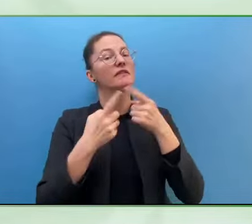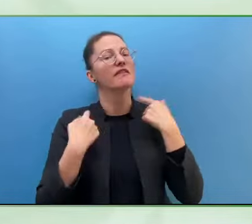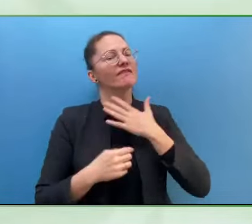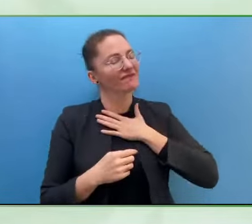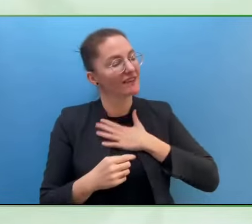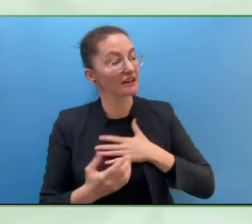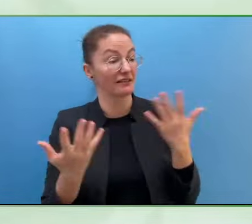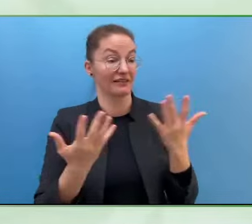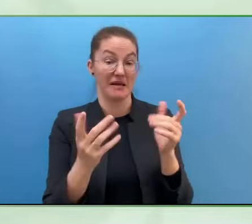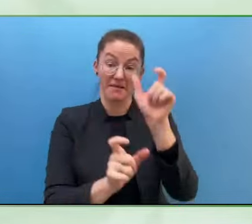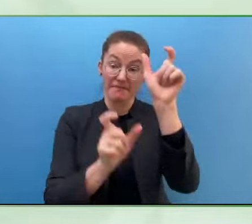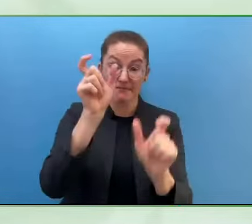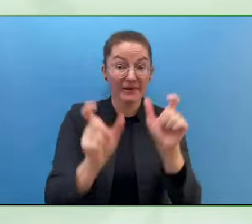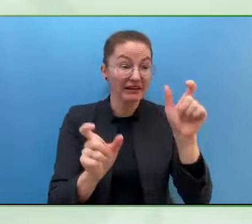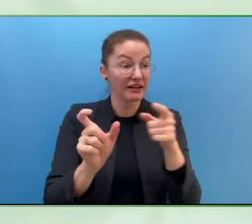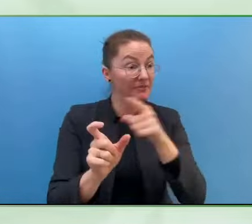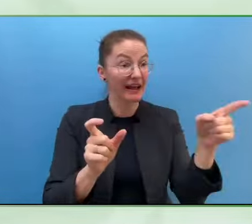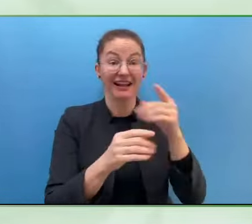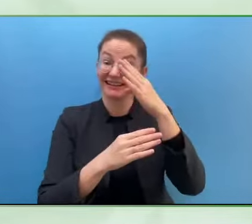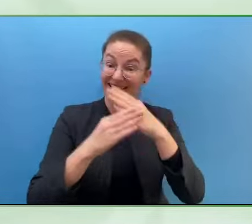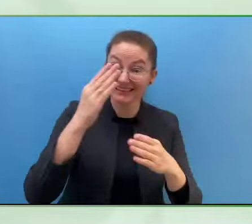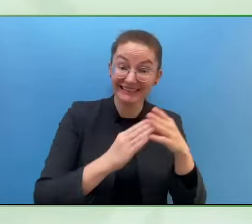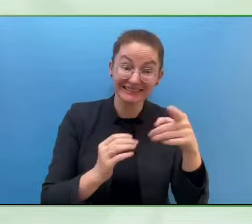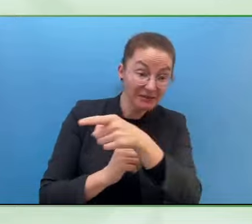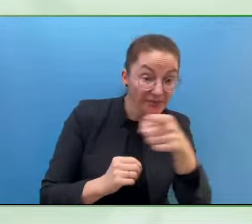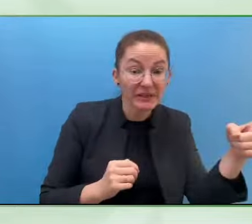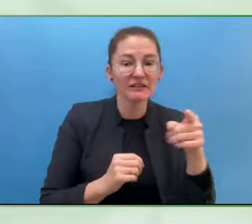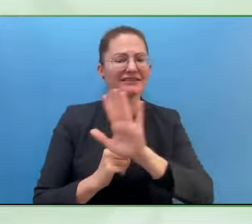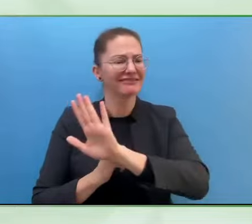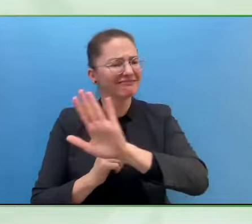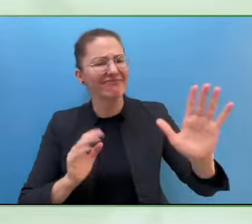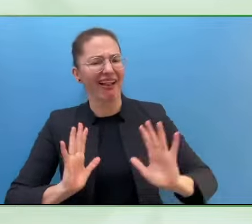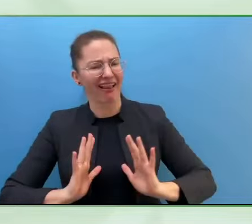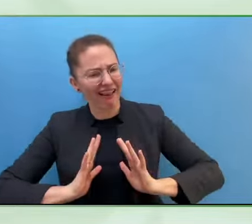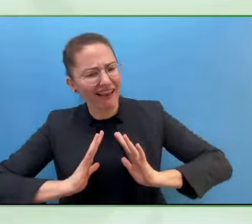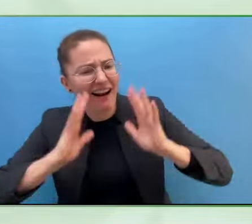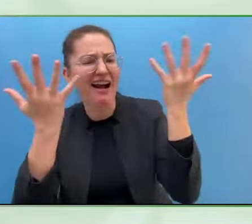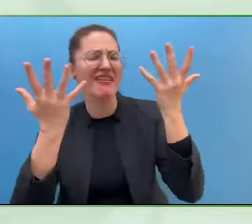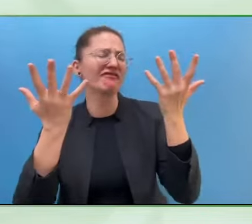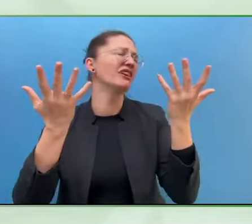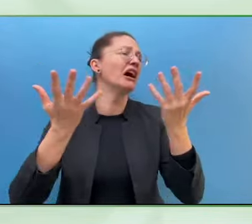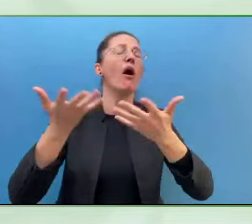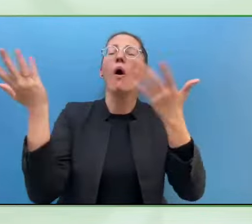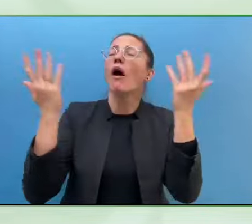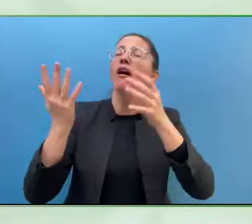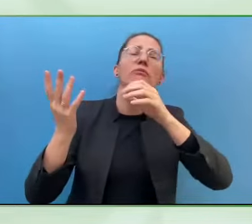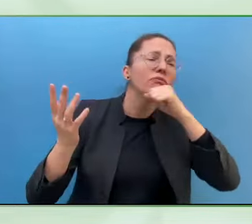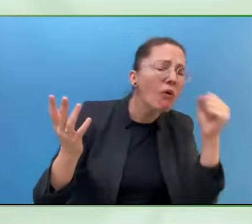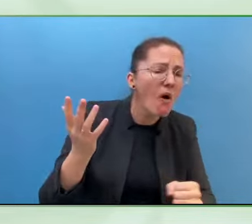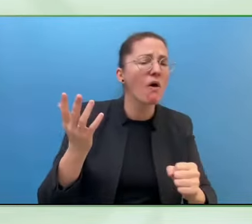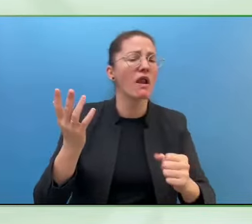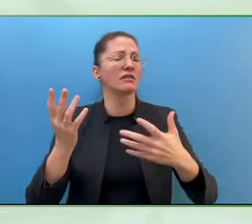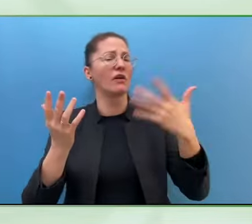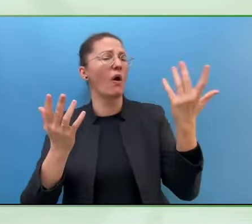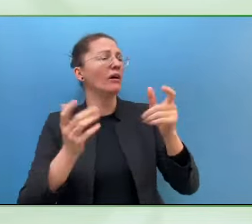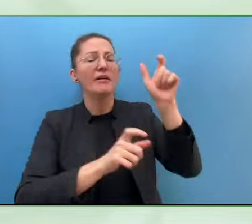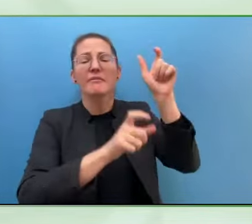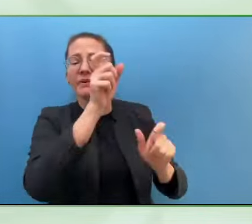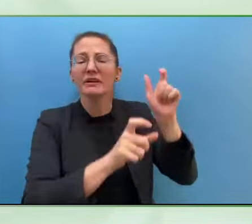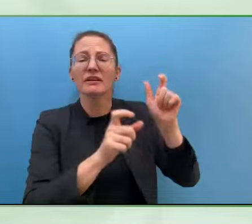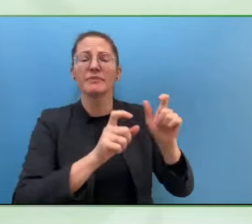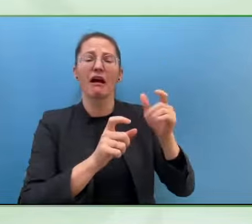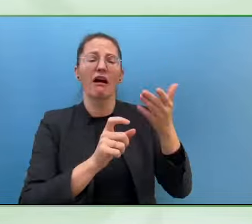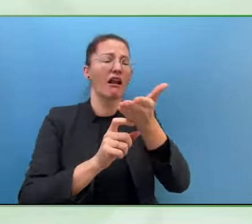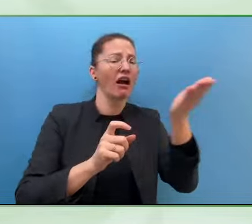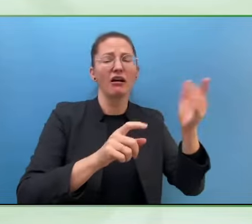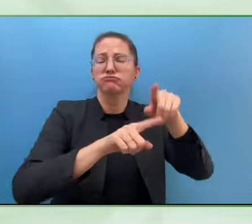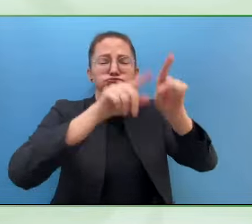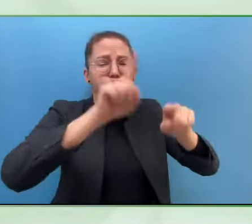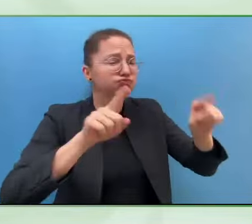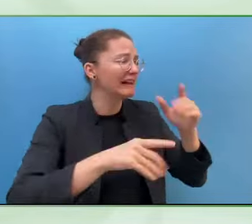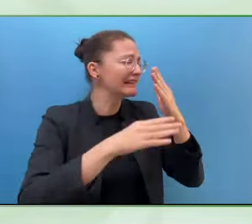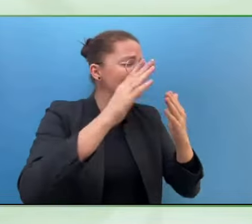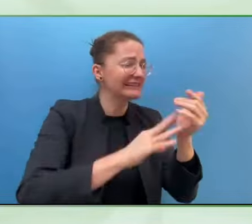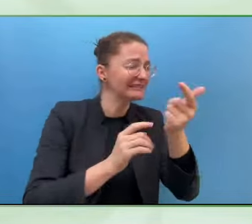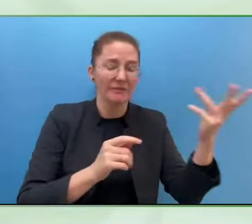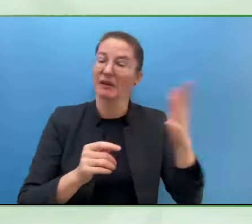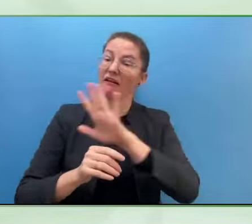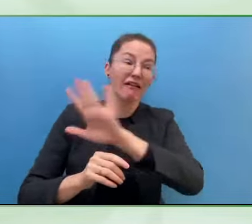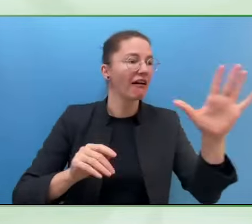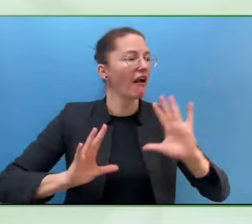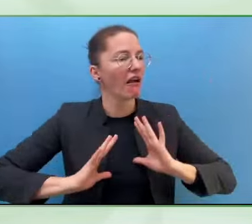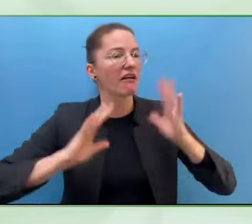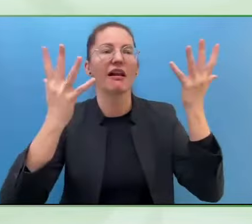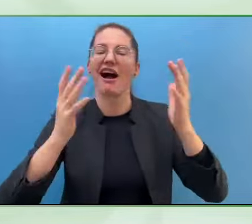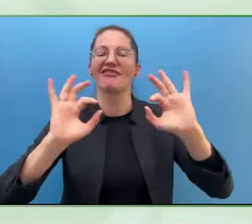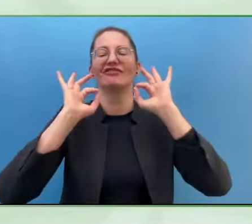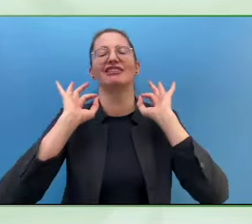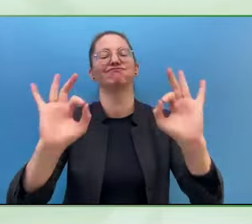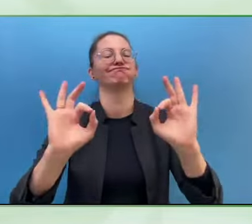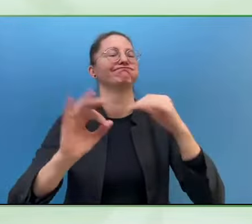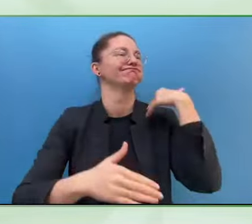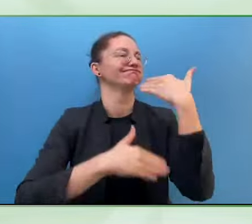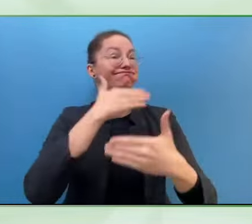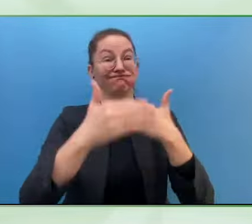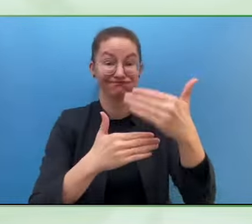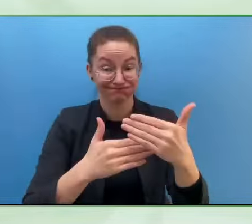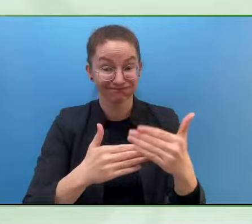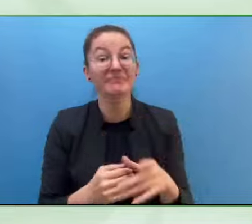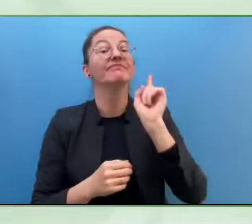It starts with inclusion when it comes to employee employment, and goes to the offer